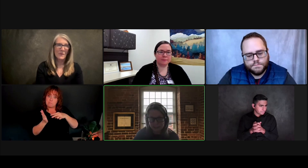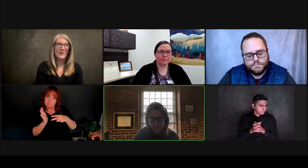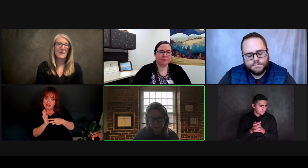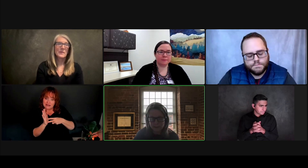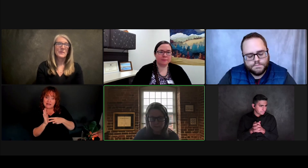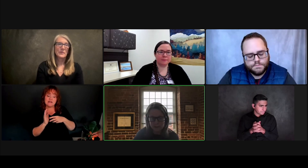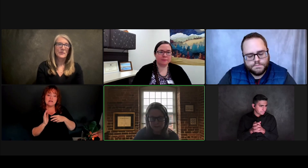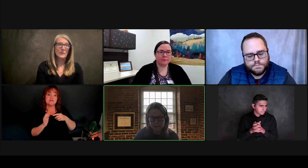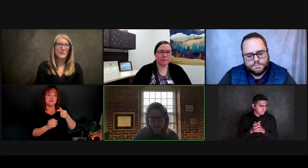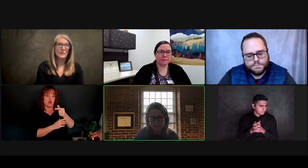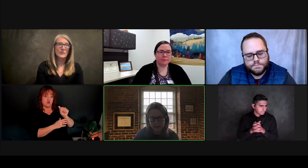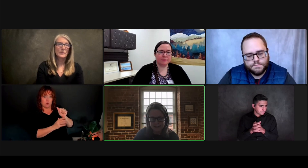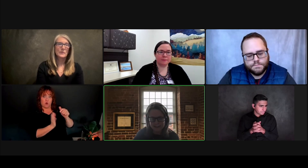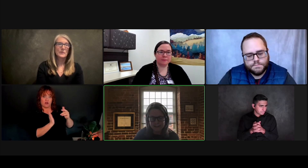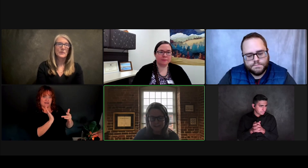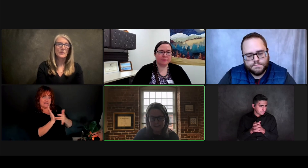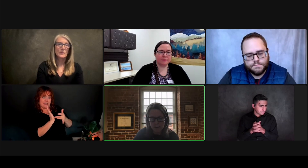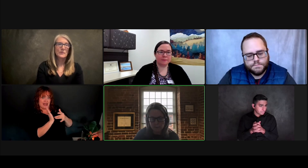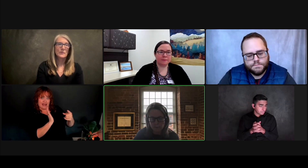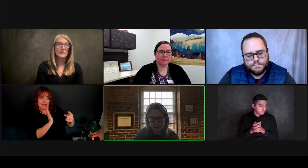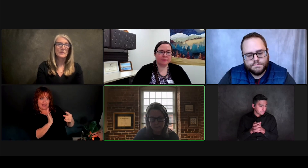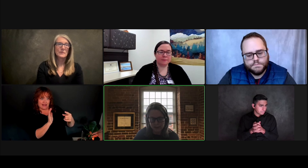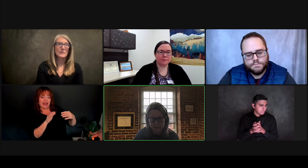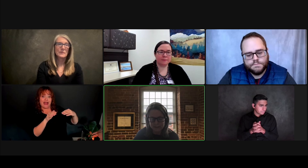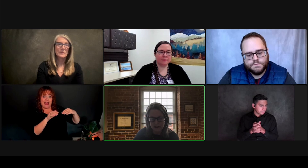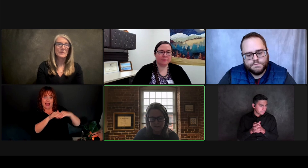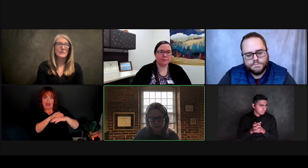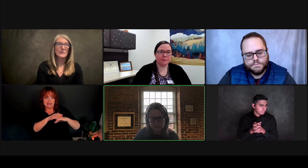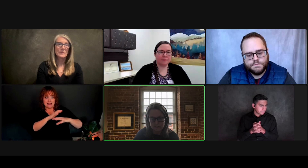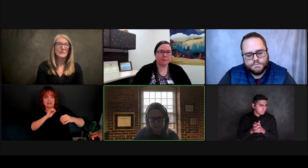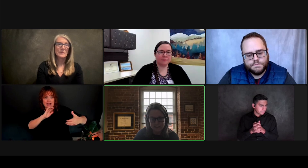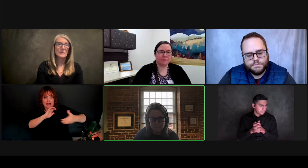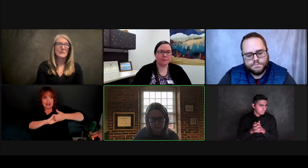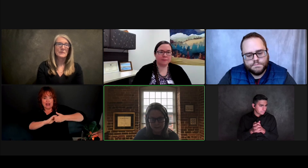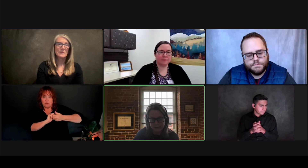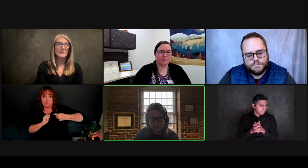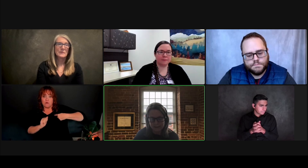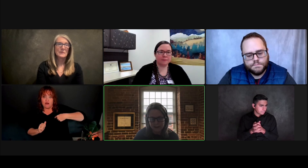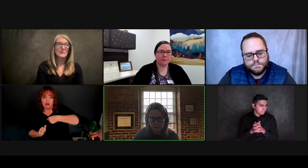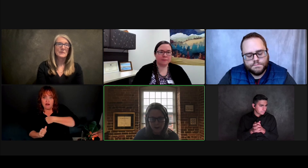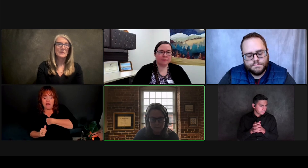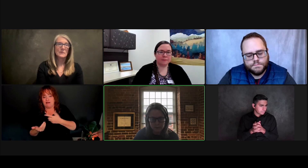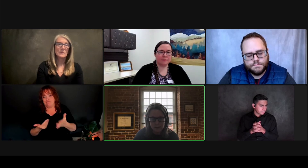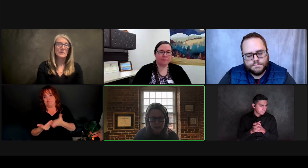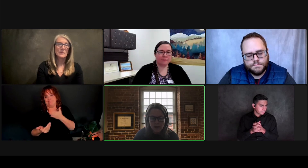in particular, to be able to have access and collaborate with us and our services has been incredible.